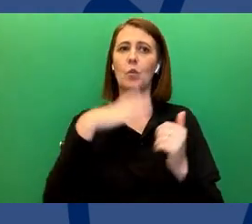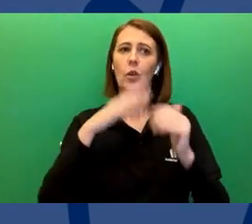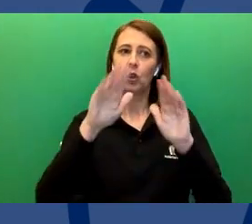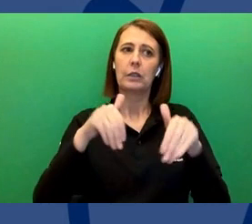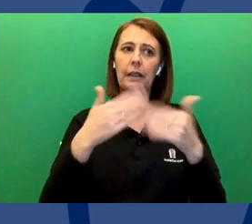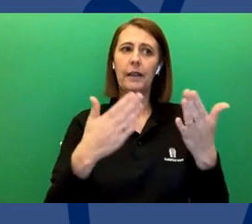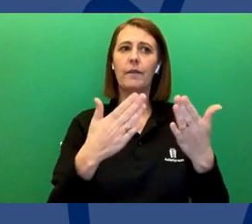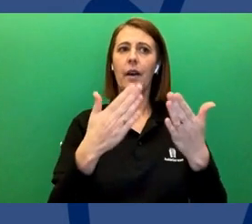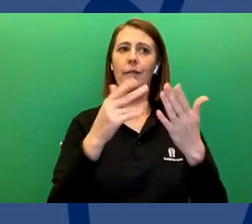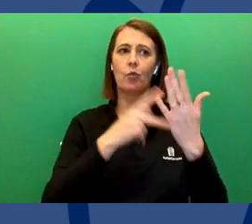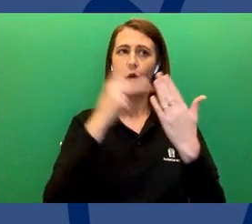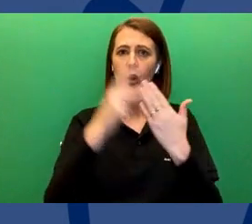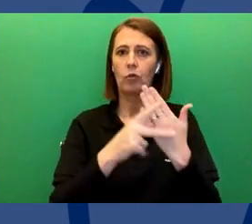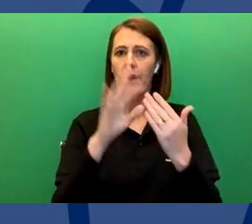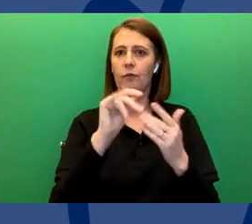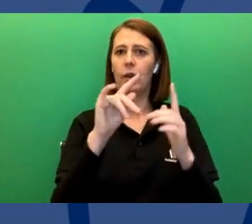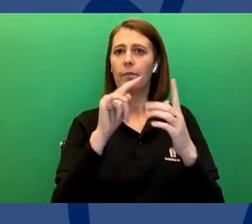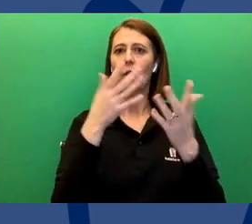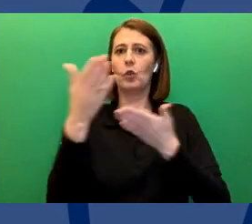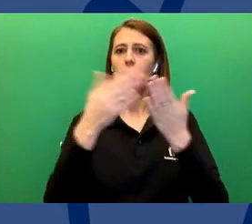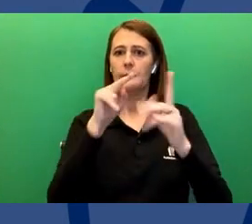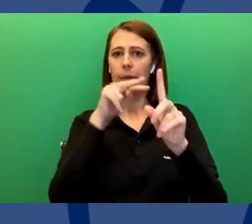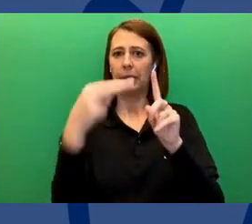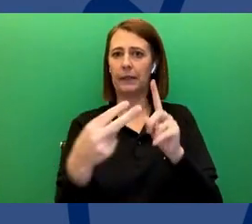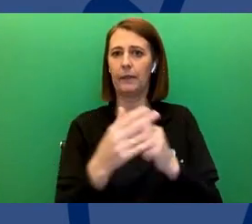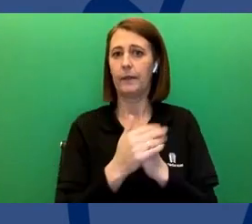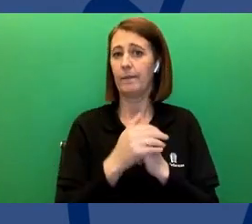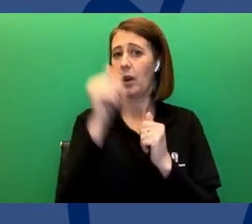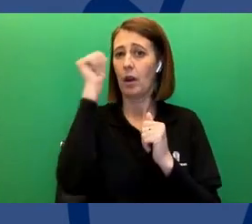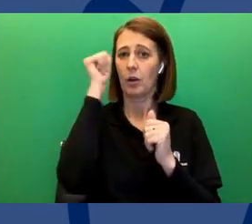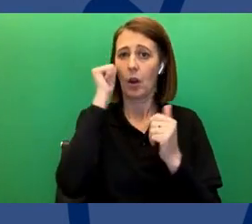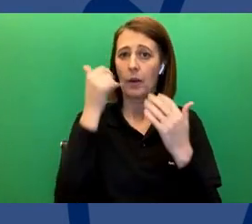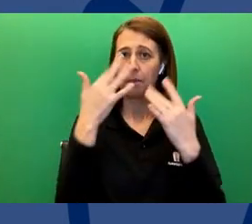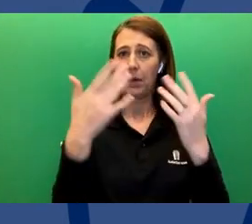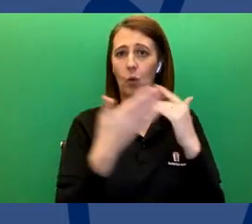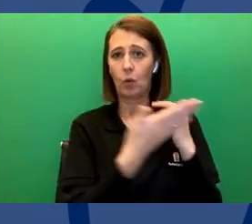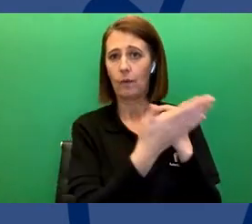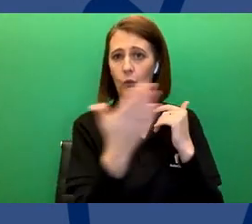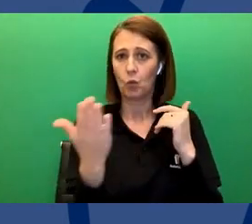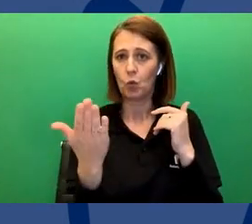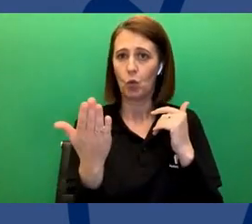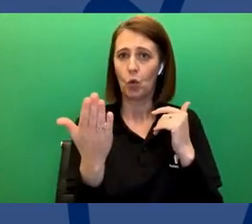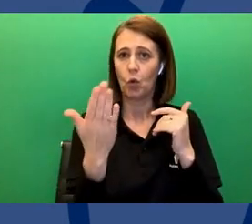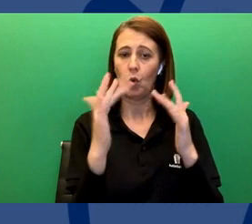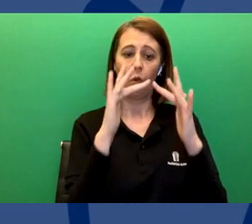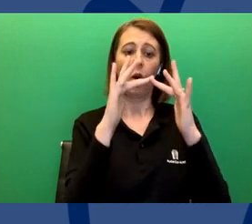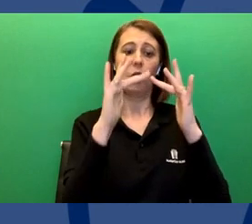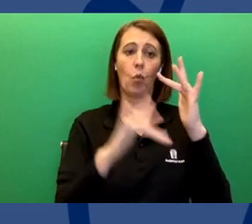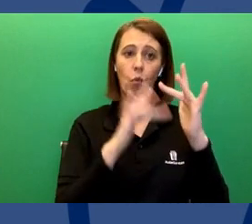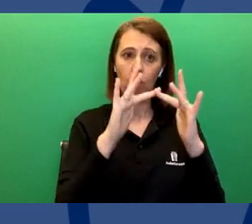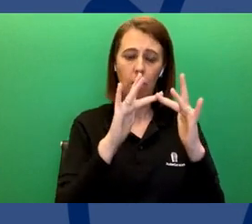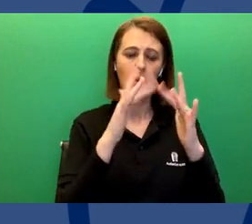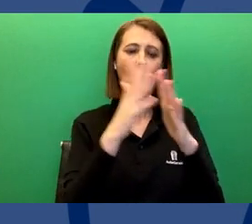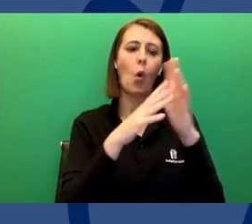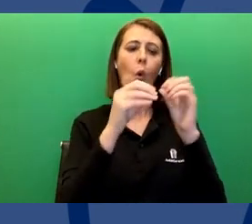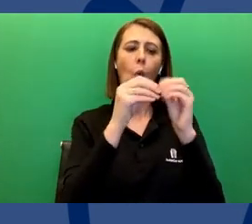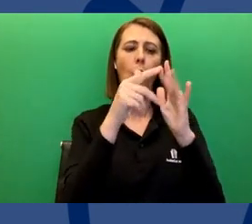from the Service perspective. I know many of you on the webinar or many of your clients